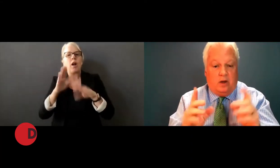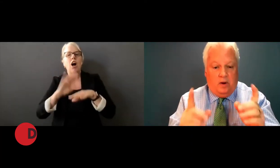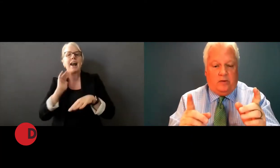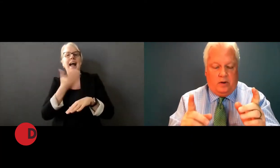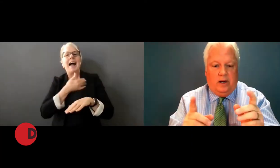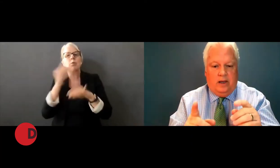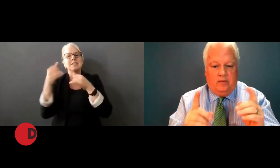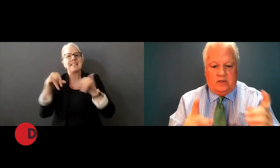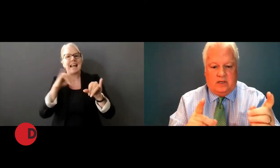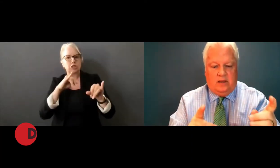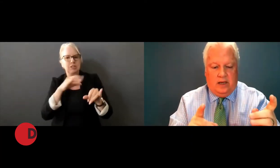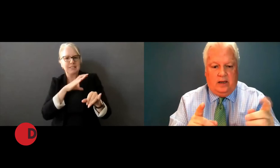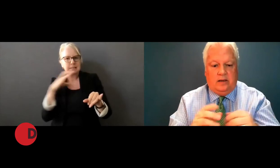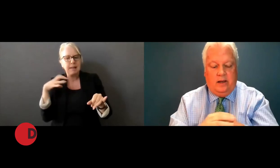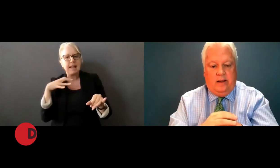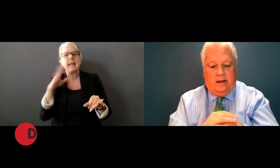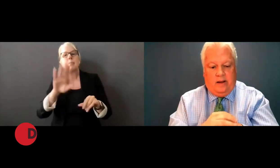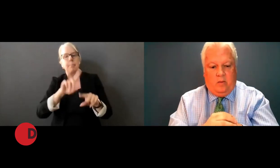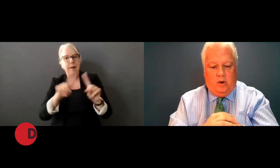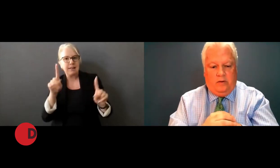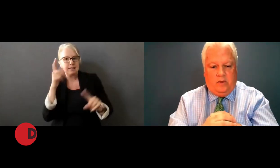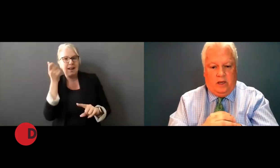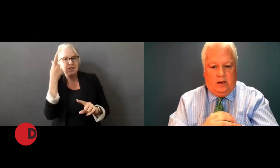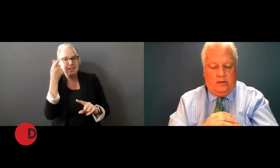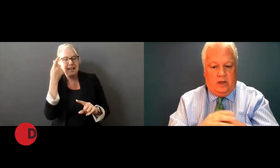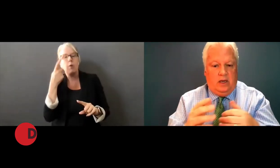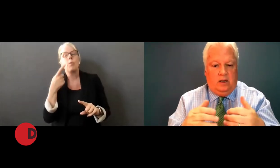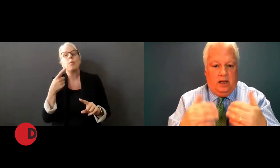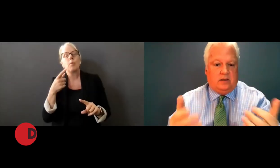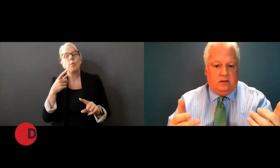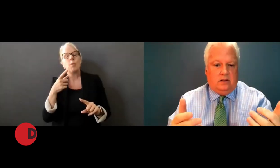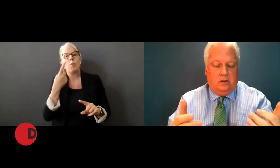people from the Deaf community on our standards committee.